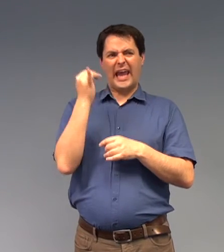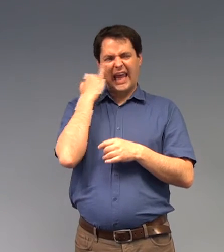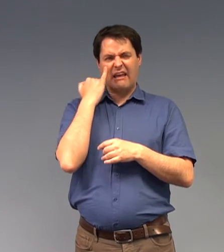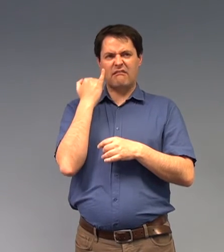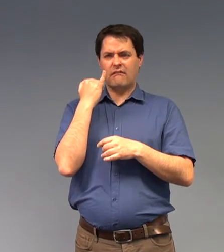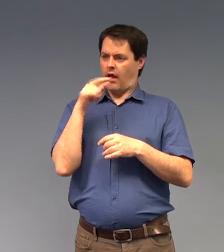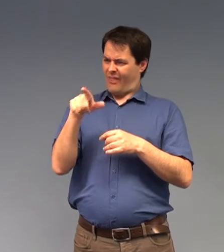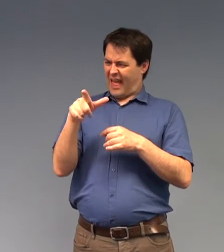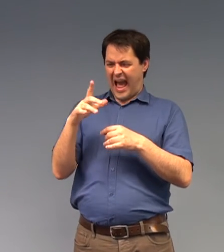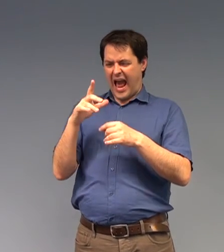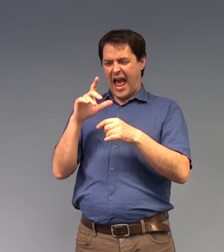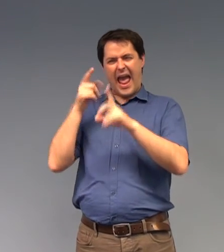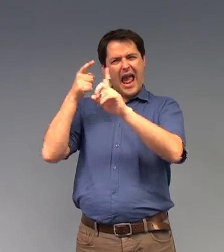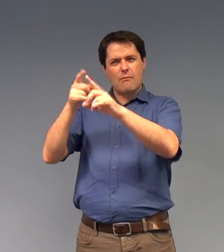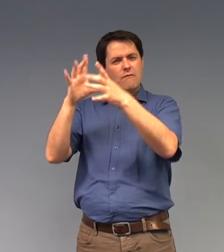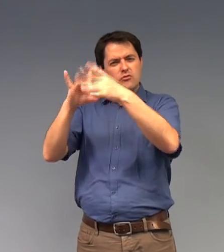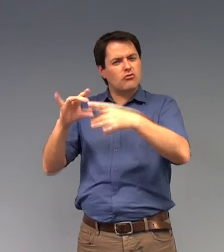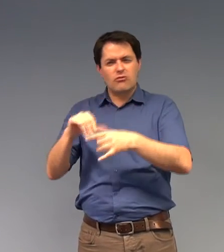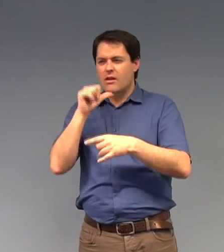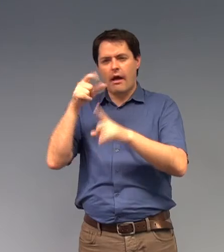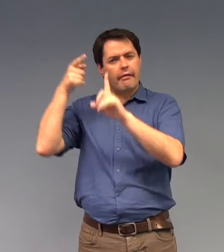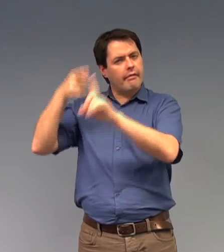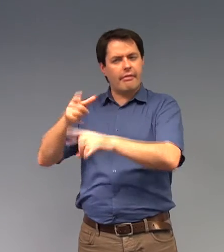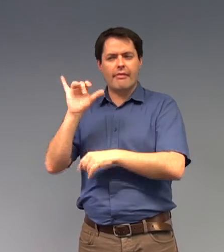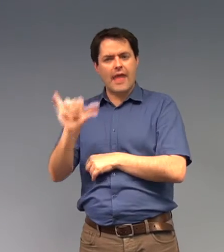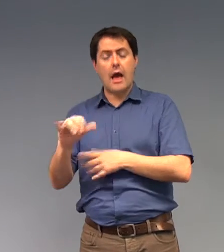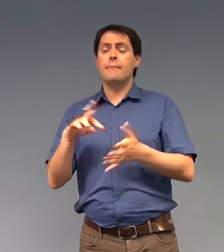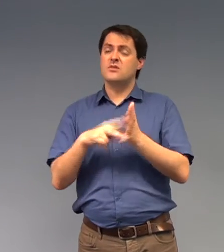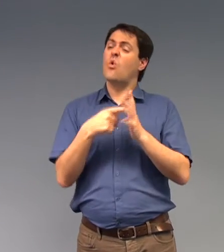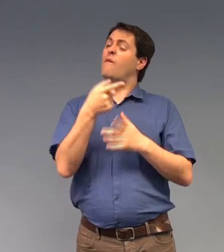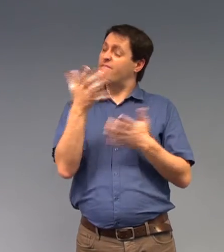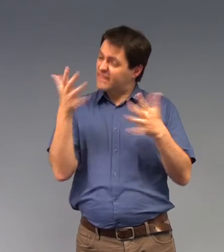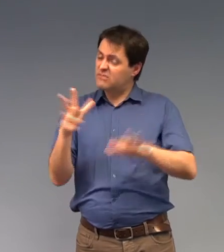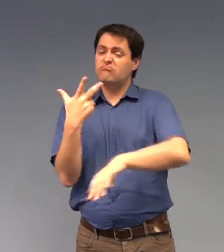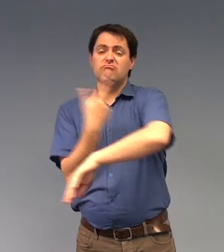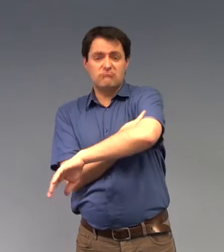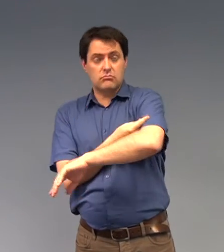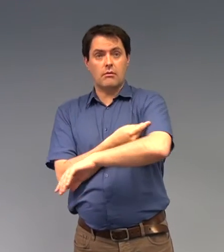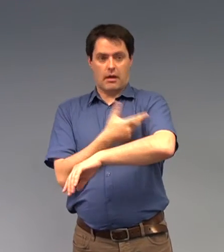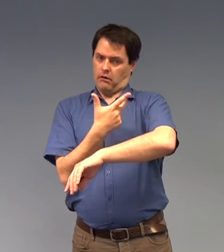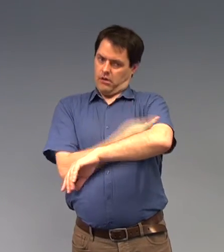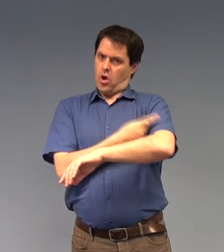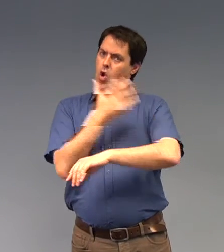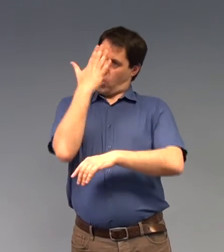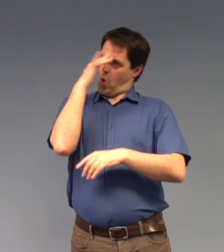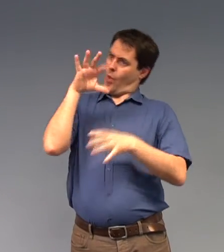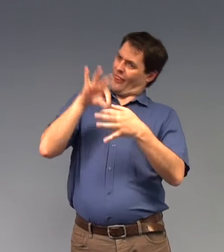"Well, the aim of the story wasn't to talk specifically about the vaccines.